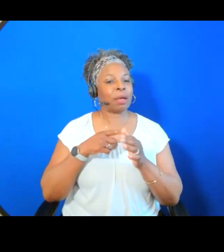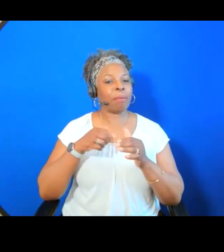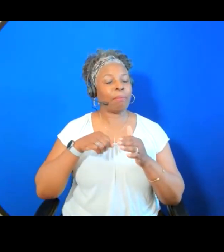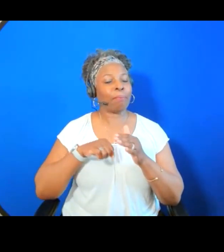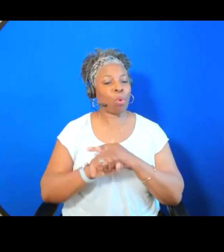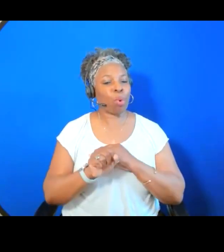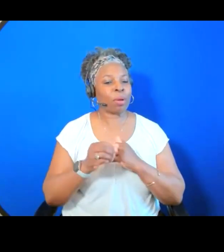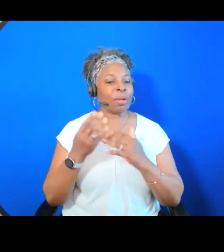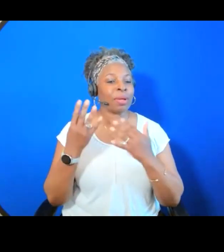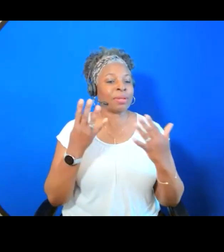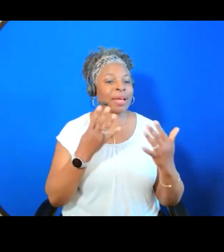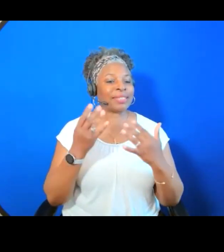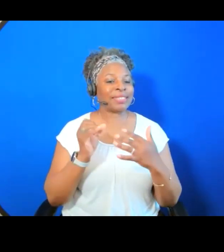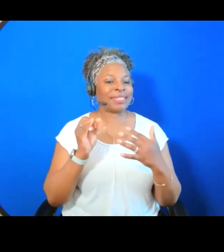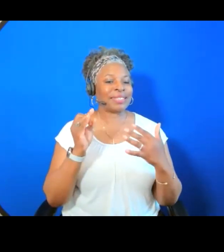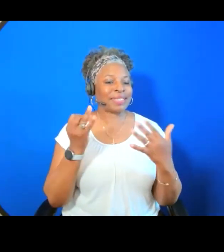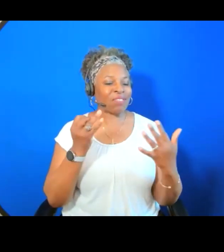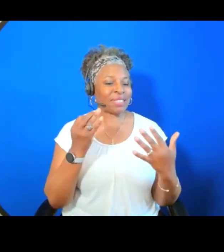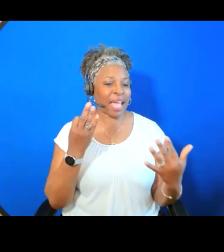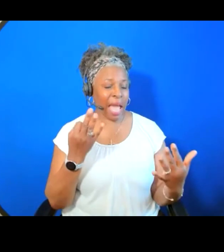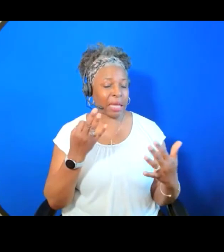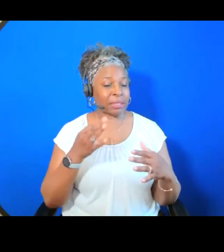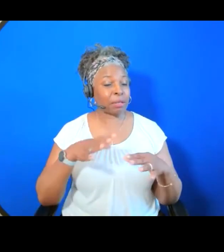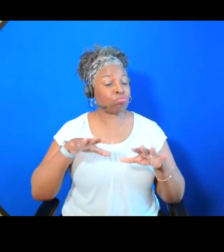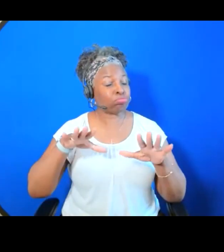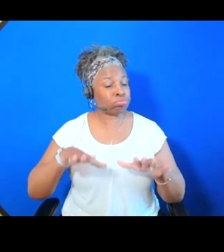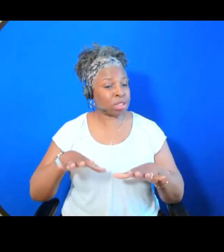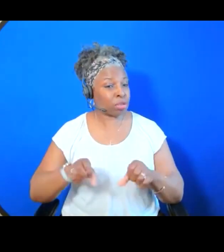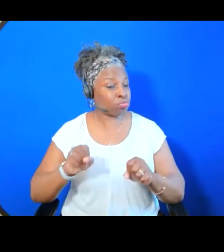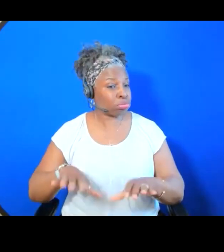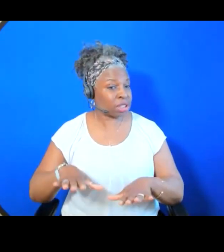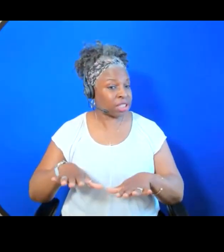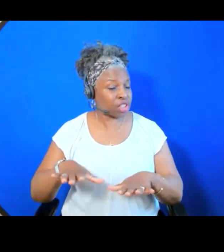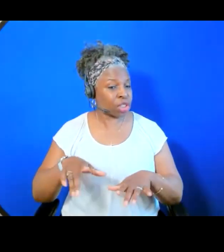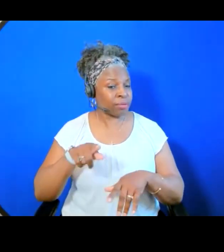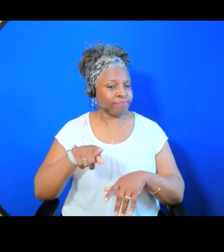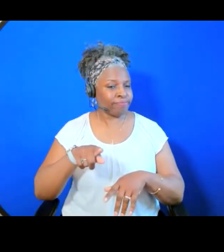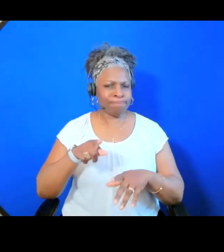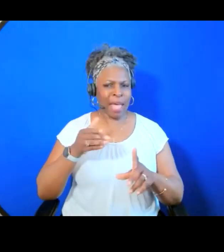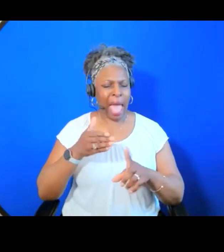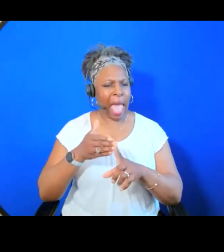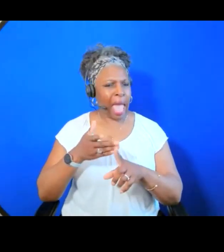He's a British artist, at the heart of his practice is the desire to bring people together,